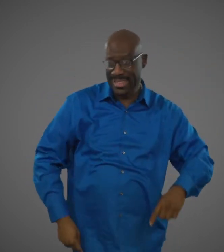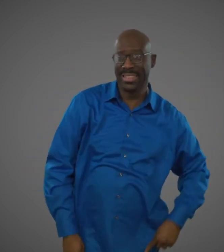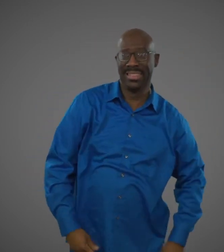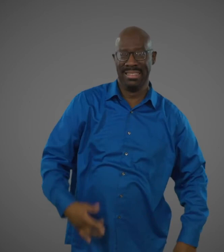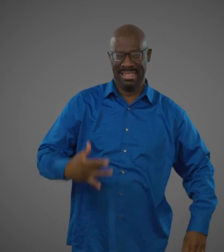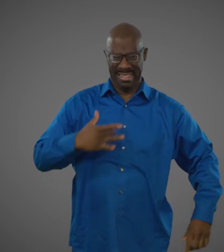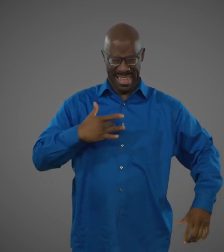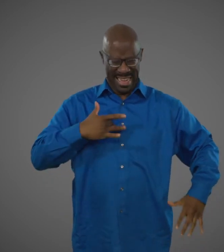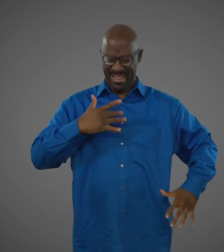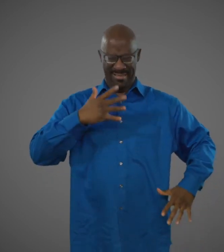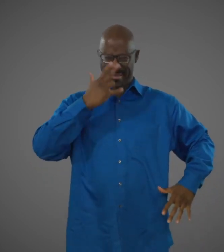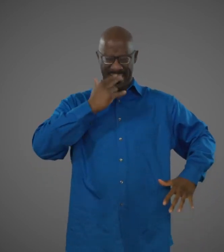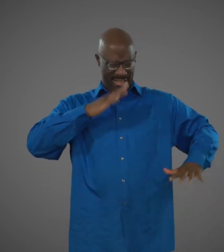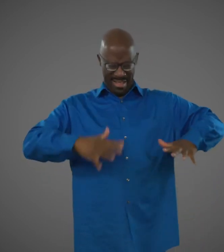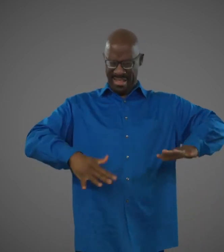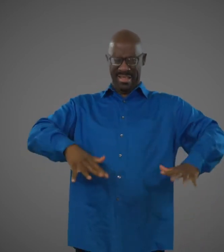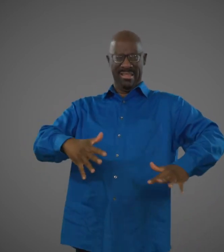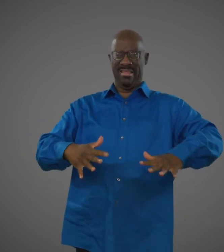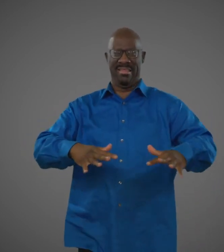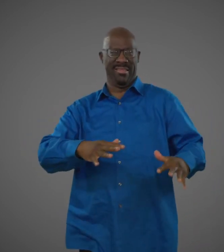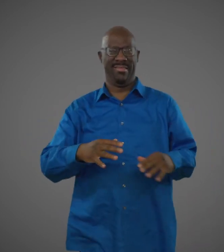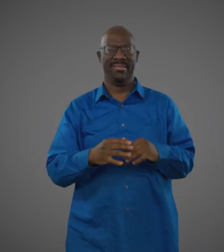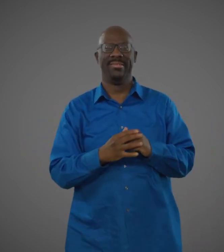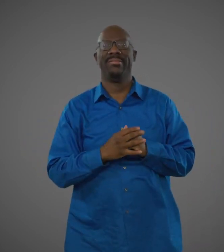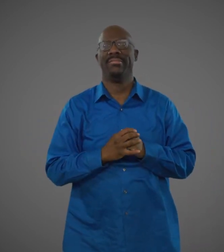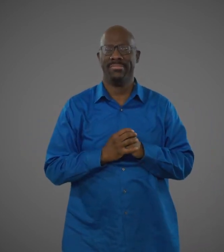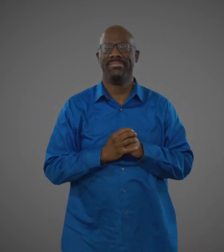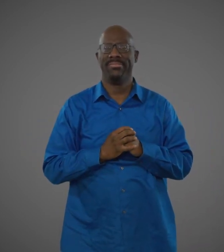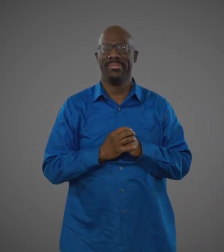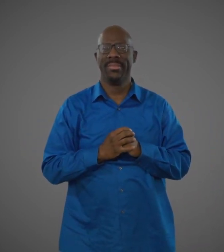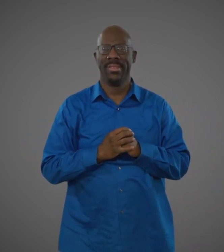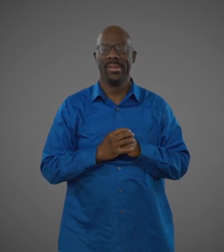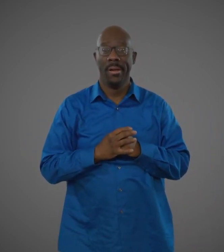If your arms and legs feel funny, as if they are rubbery